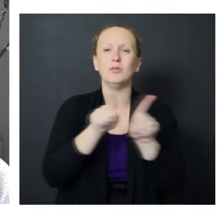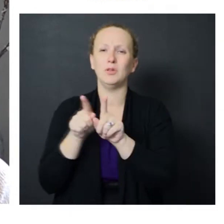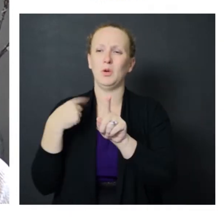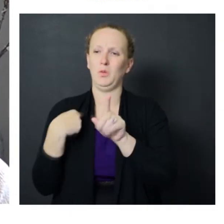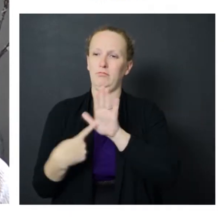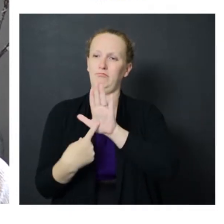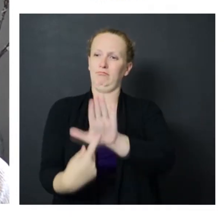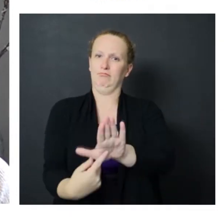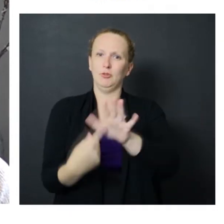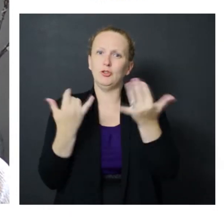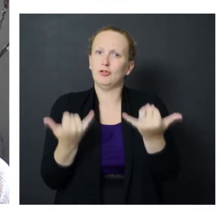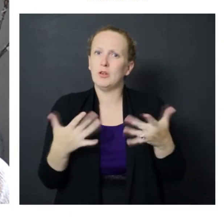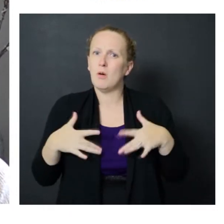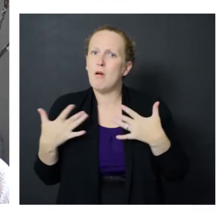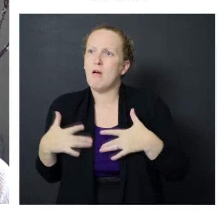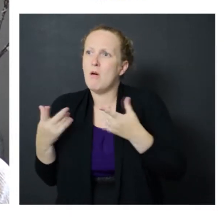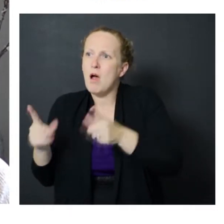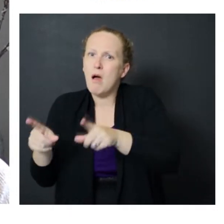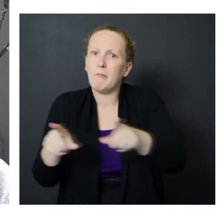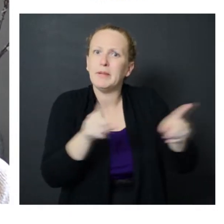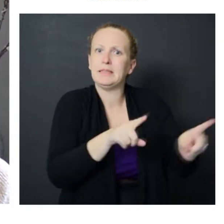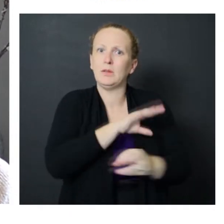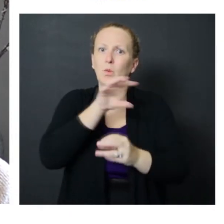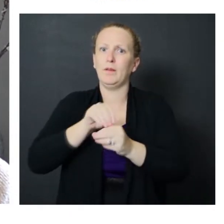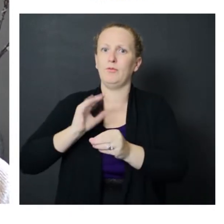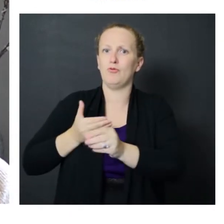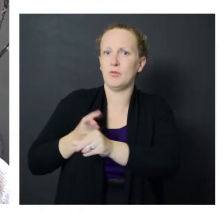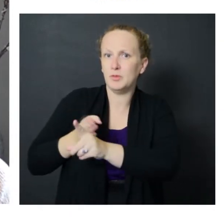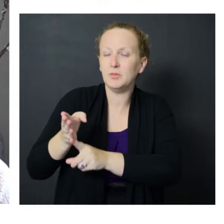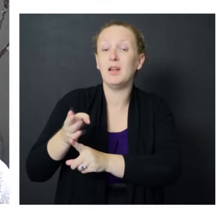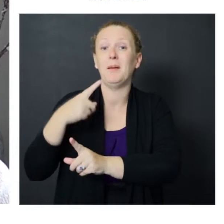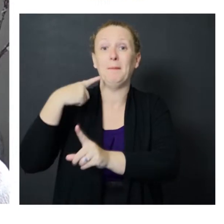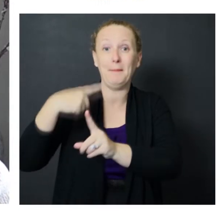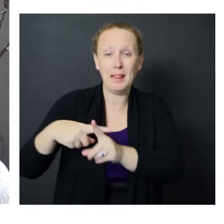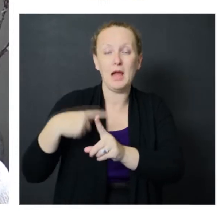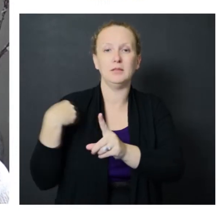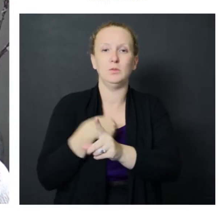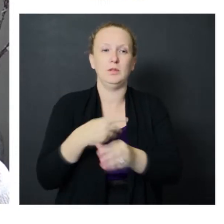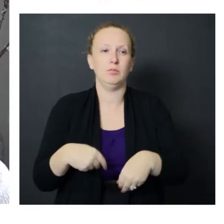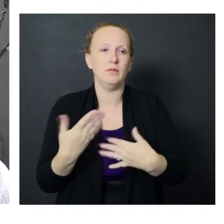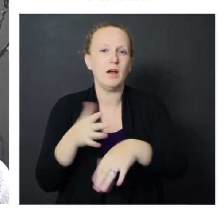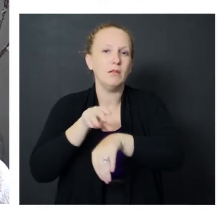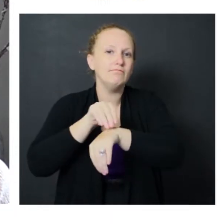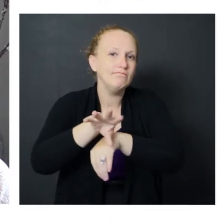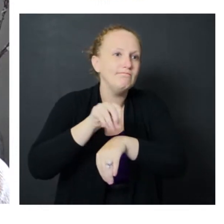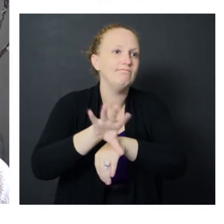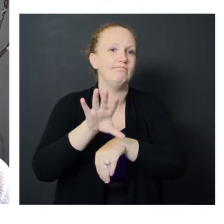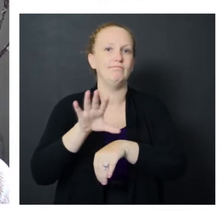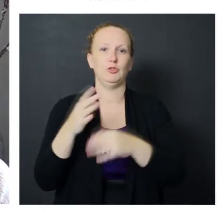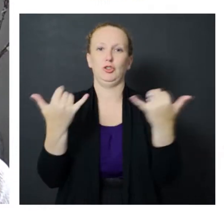also represent the current practice and reflect it in our exams, in our policies.